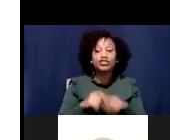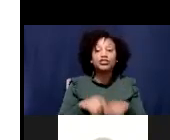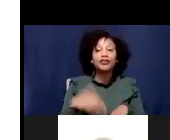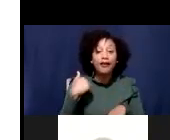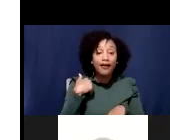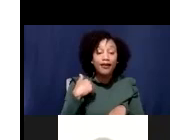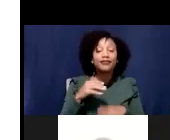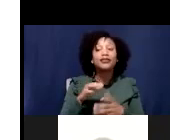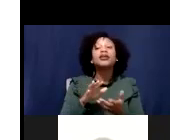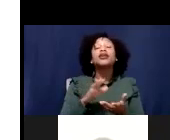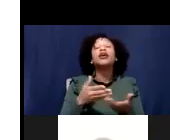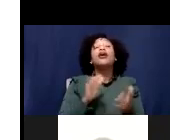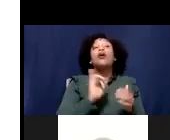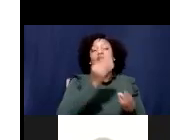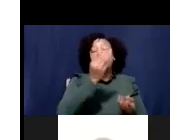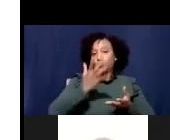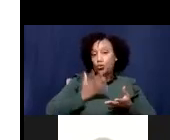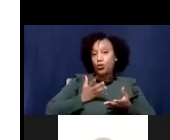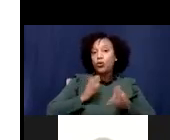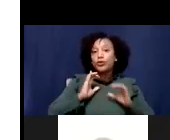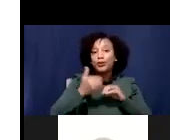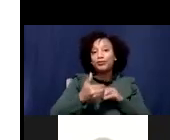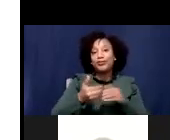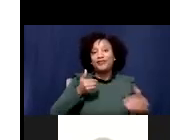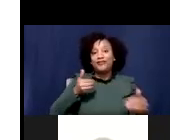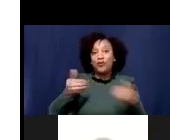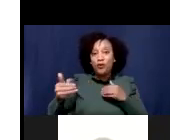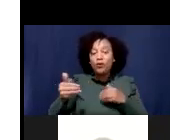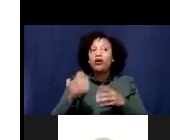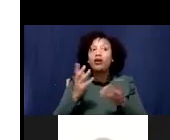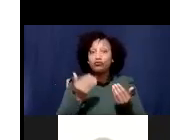in advance of instituting that project change.